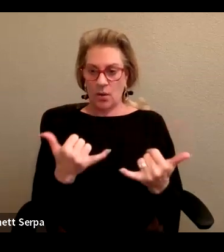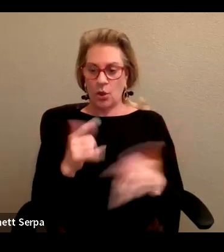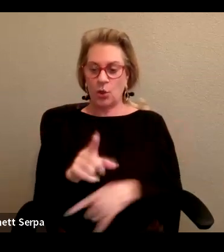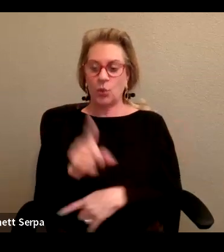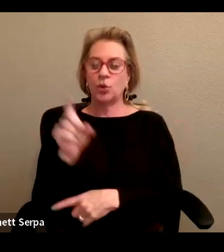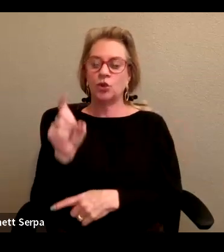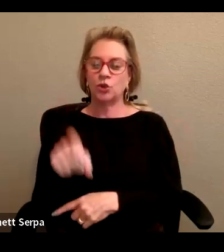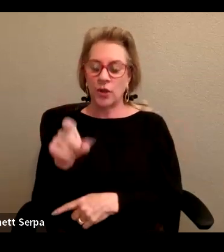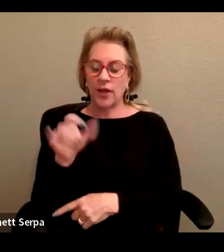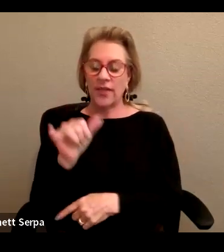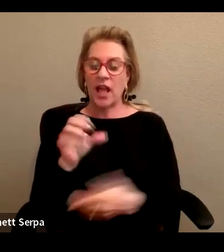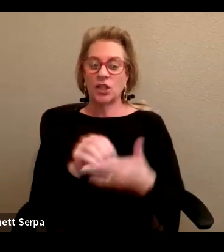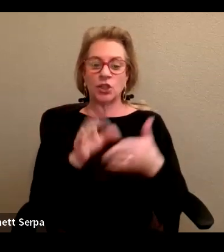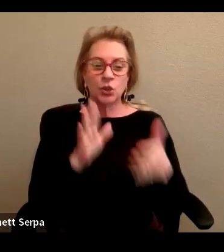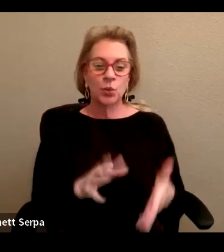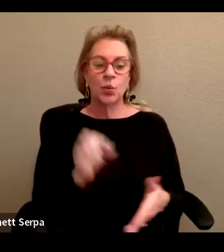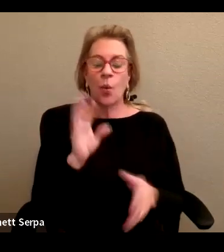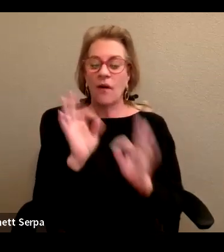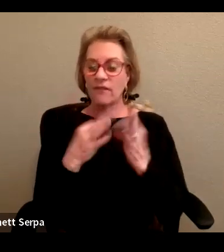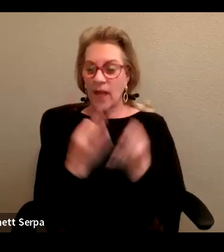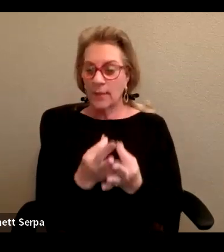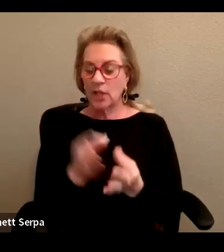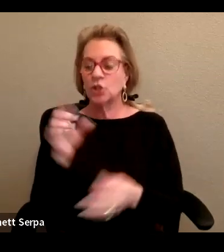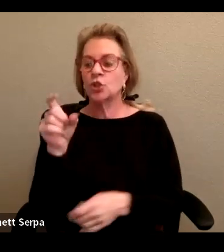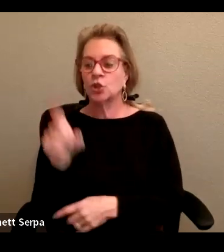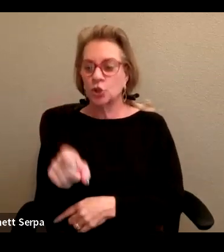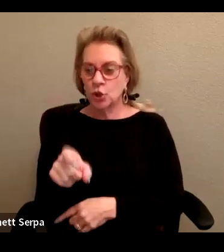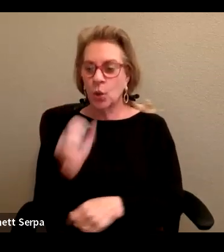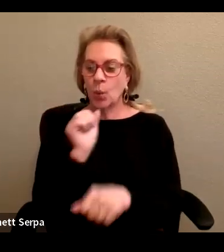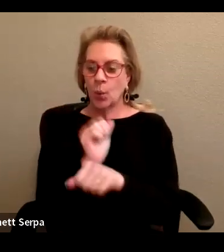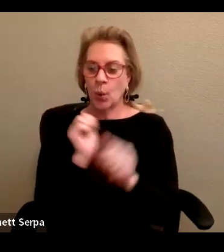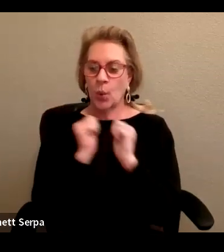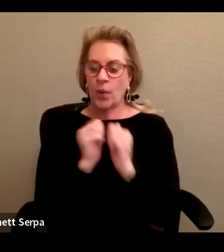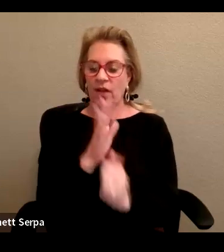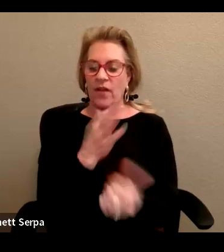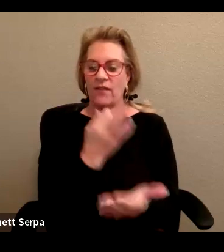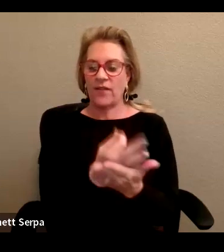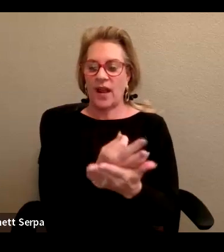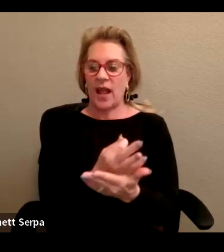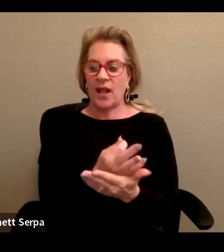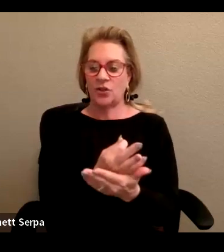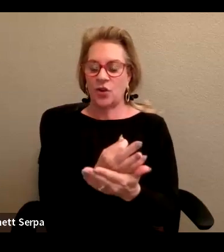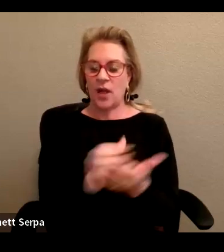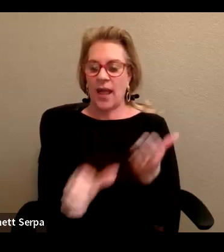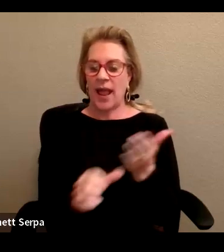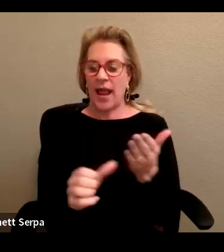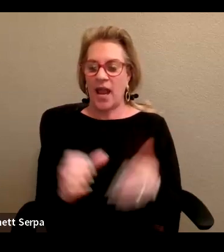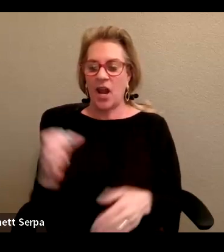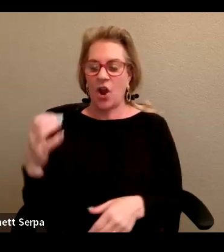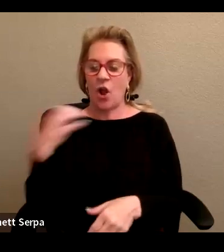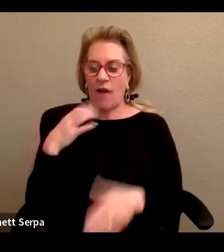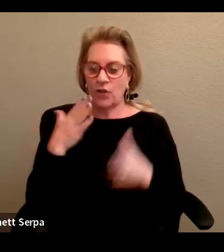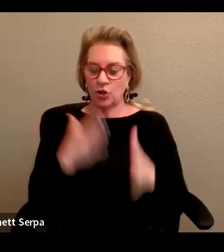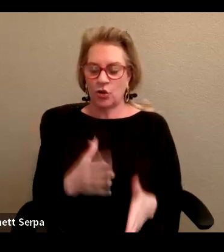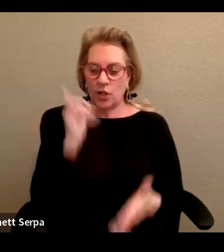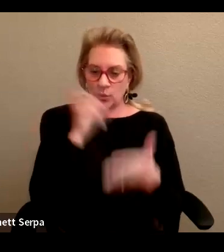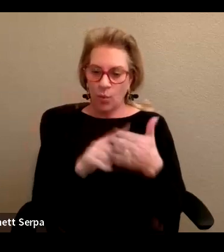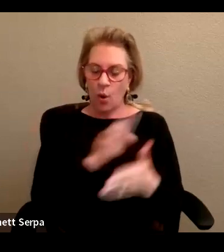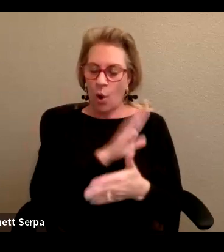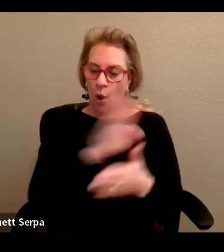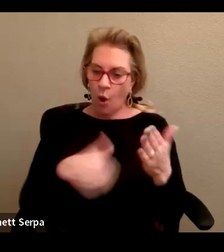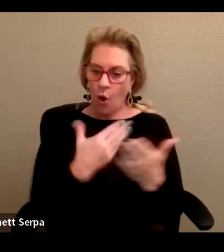that student or that family should work with their financial aid officer to explore all options that